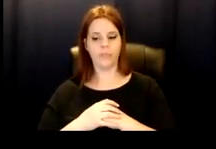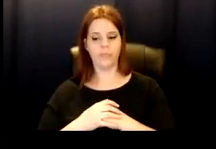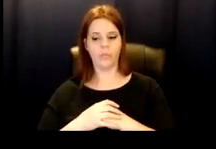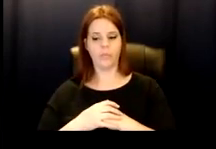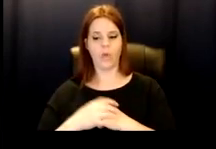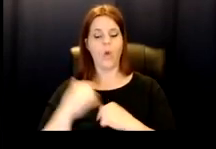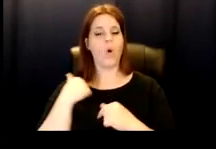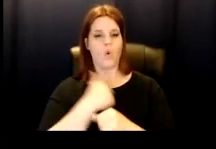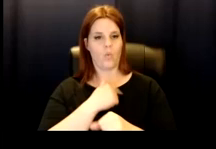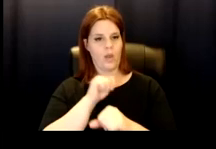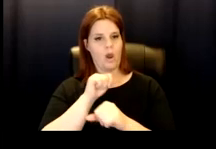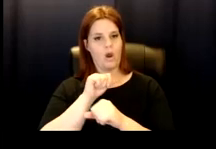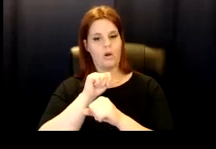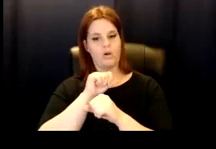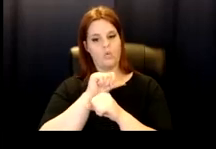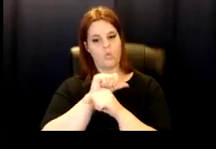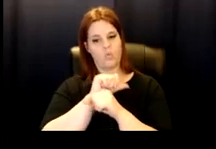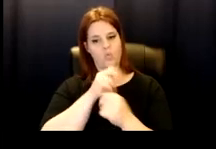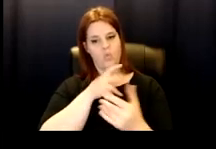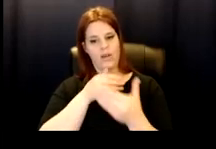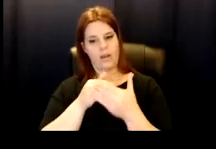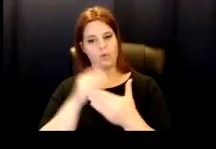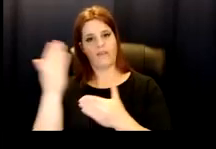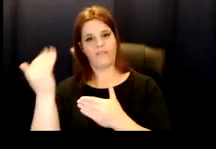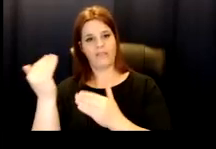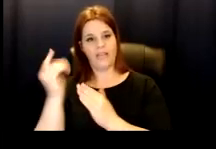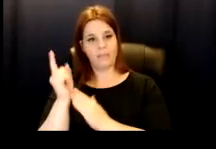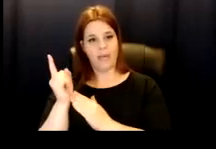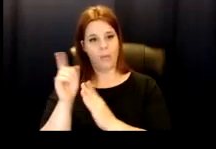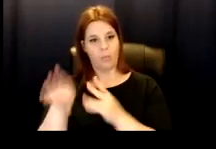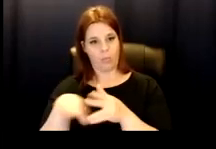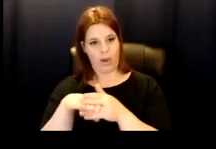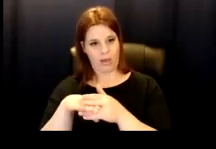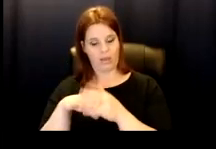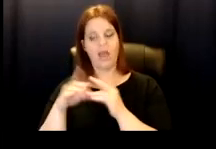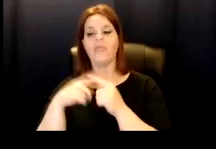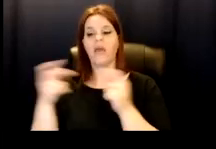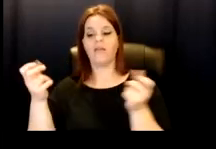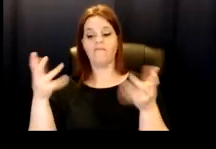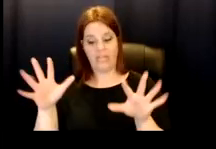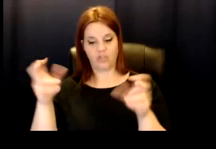a 15 minute break, and when we come back, we will have our final speaker, John Tschida,